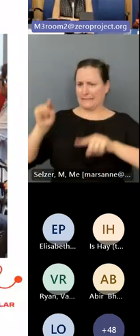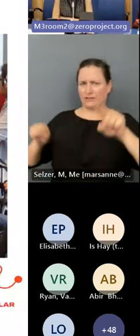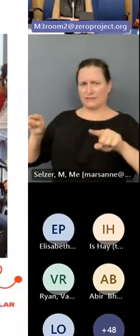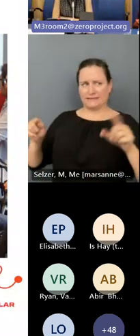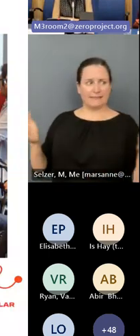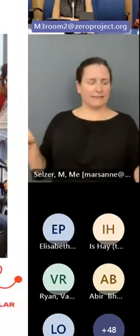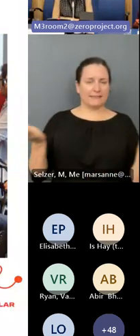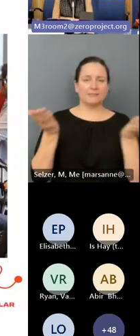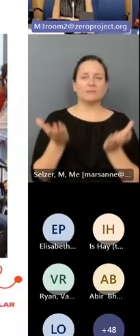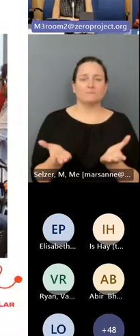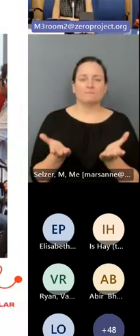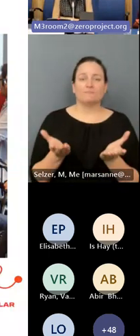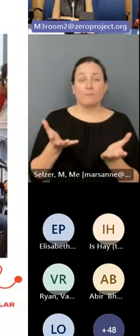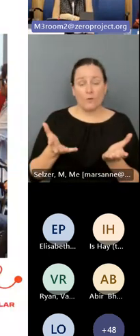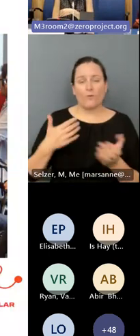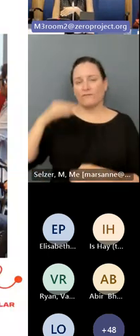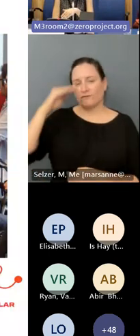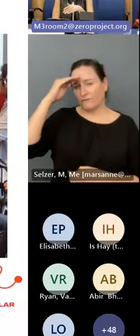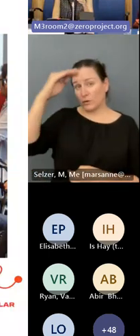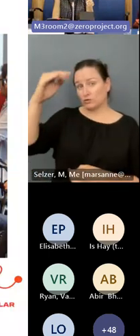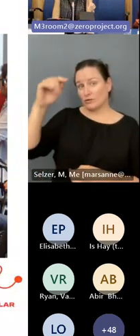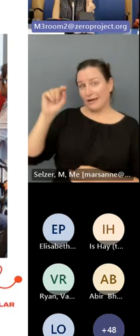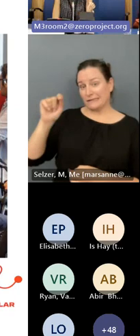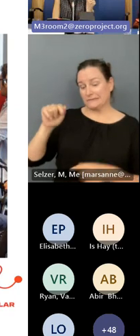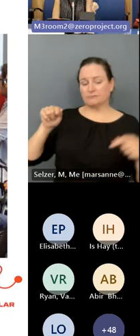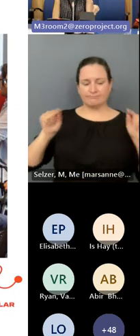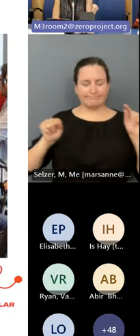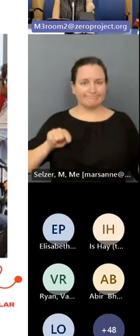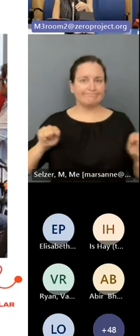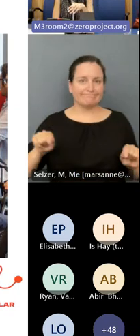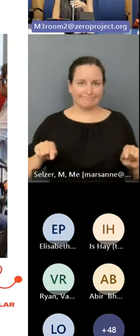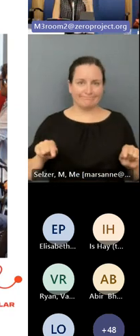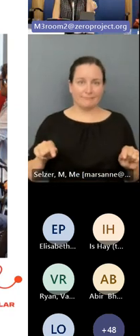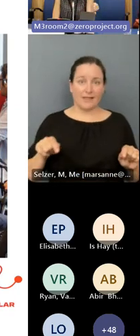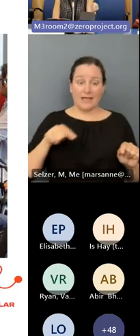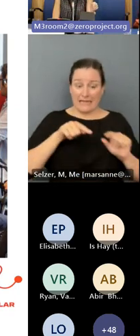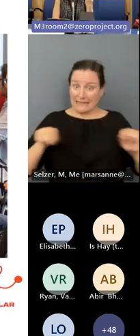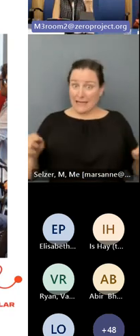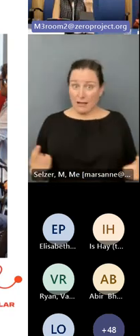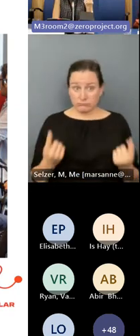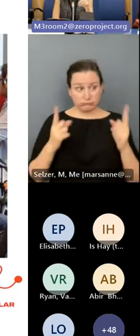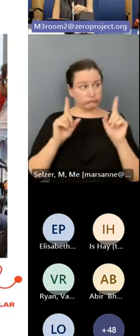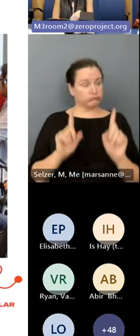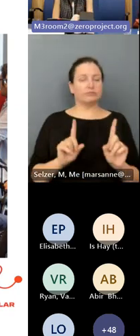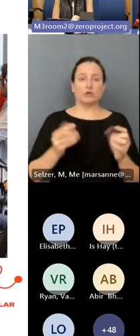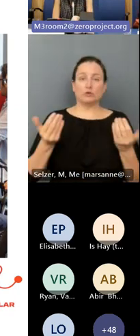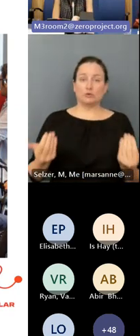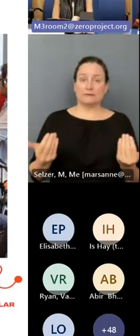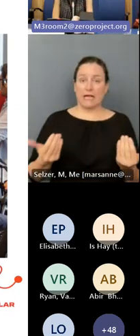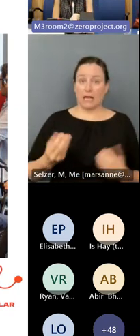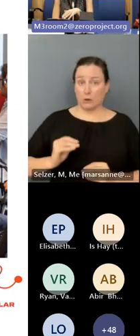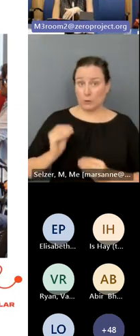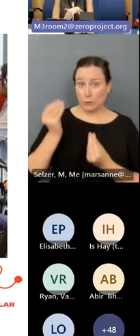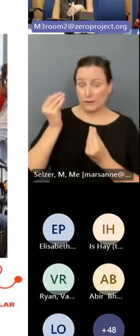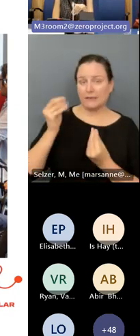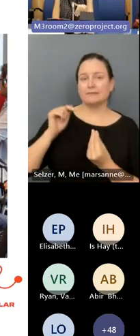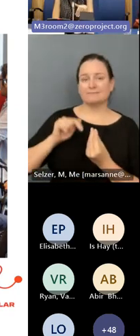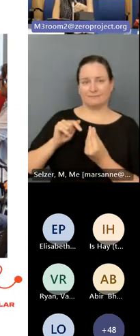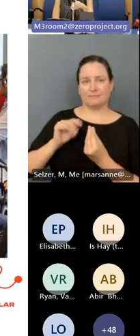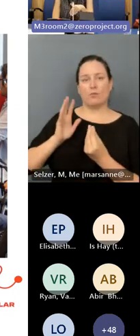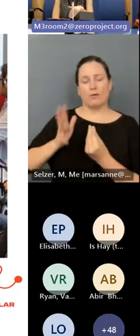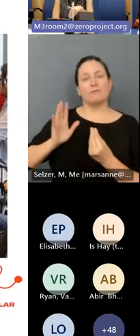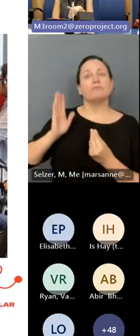we know that today's youth will be tomorrow's leaders so youth empowerment is essential